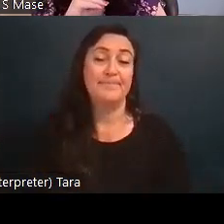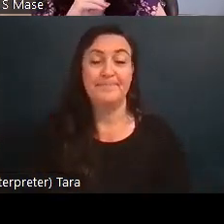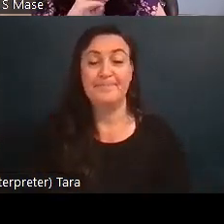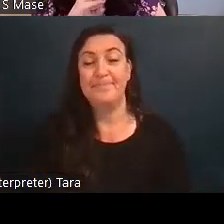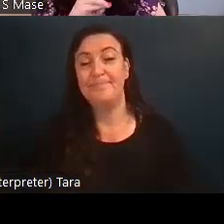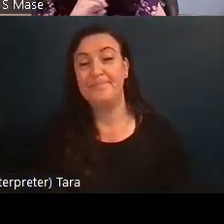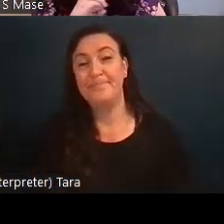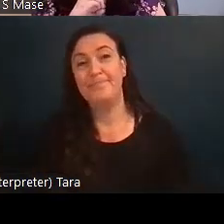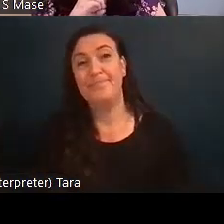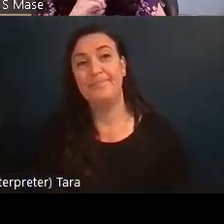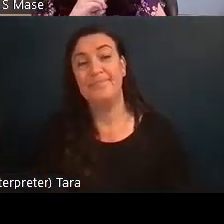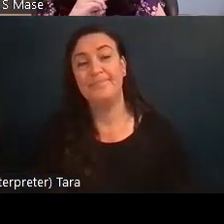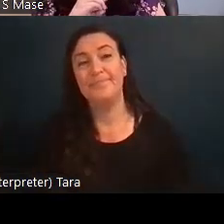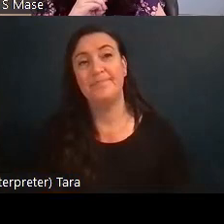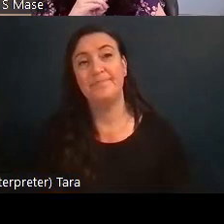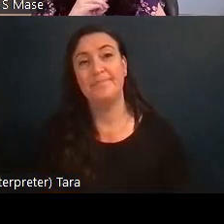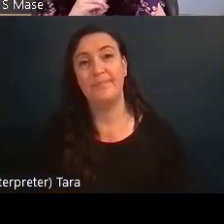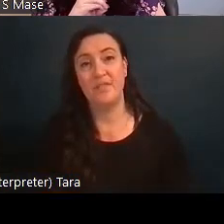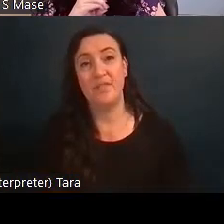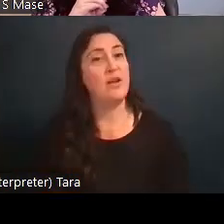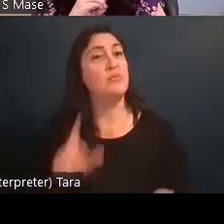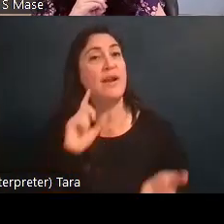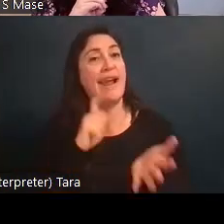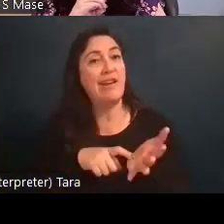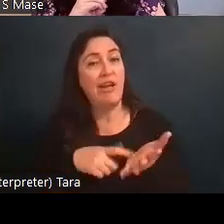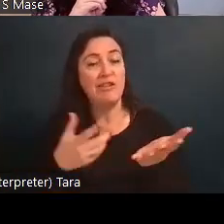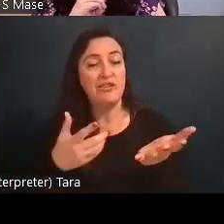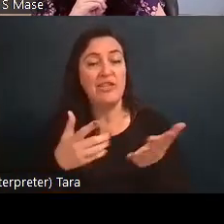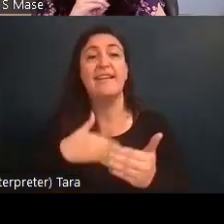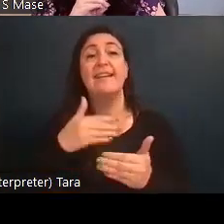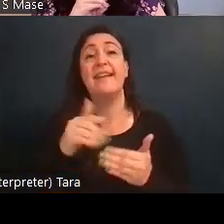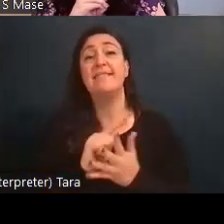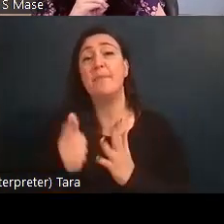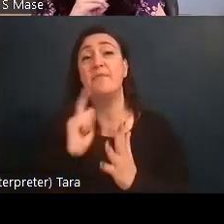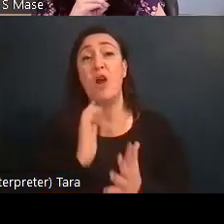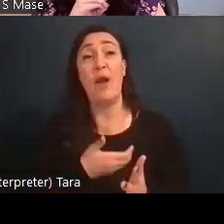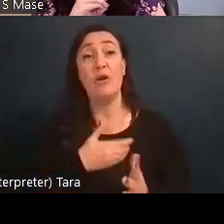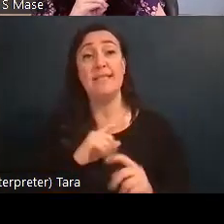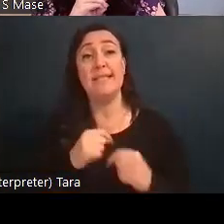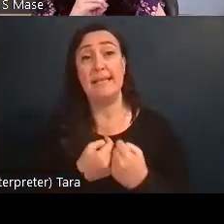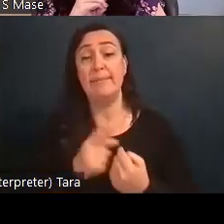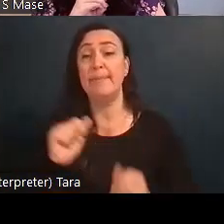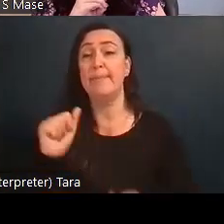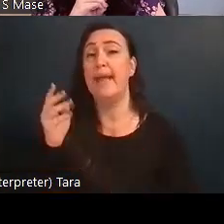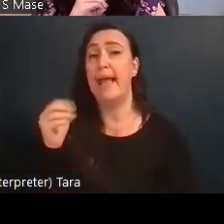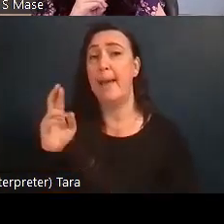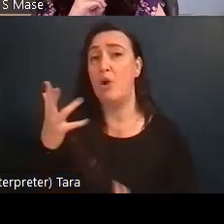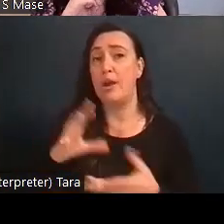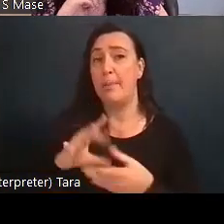So I just want to acknowledge next steps for our team. As Amber mentioned, we are have this kind of meta grant of